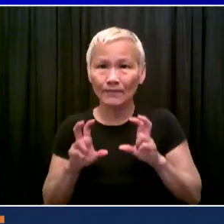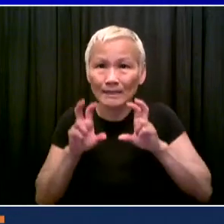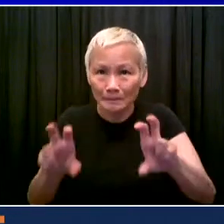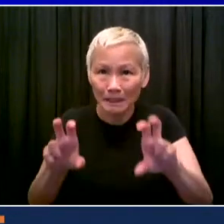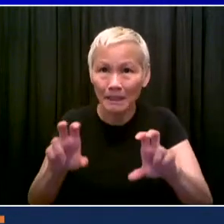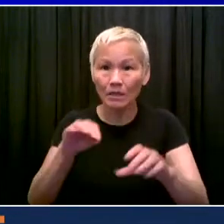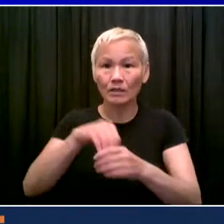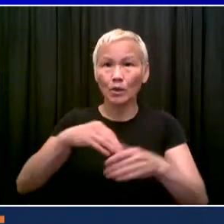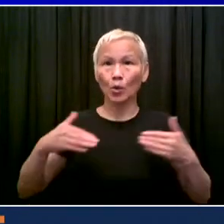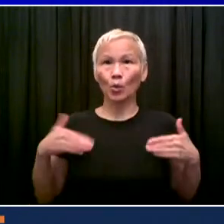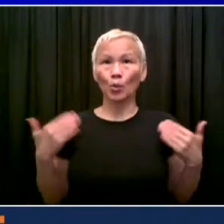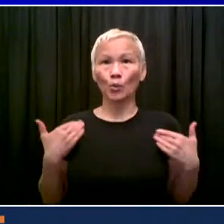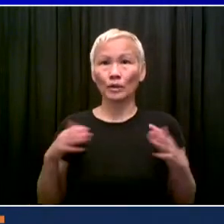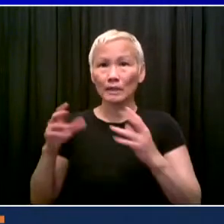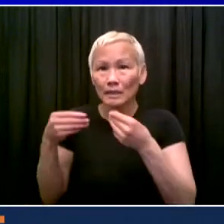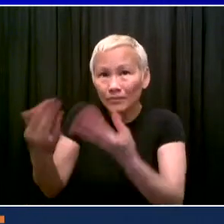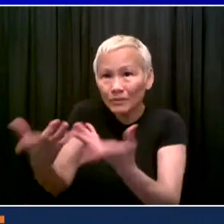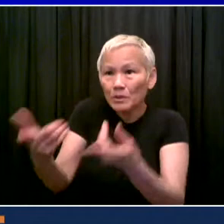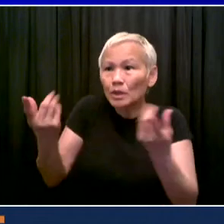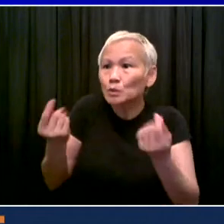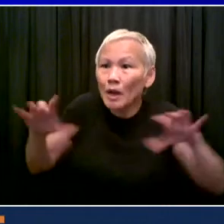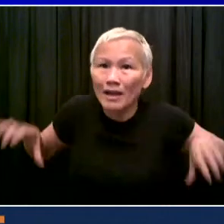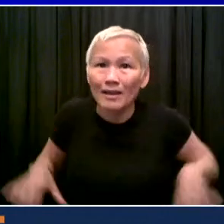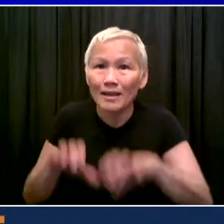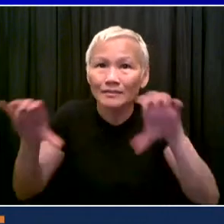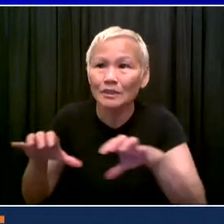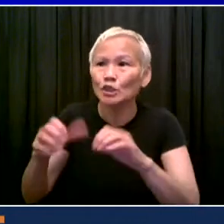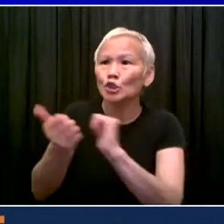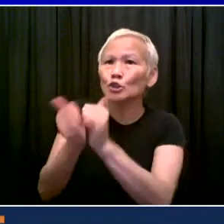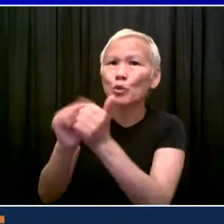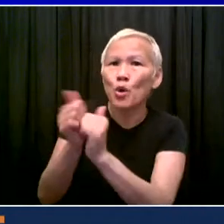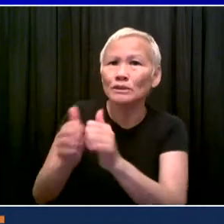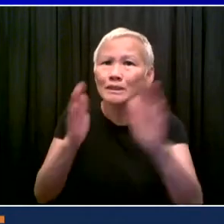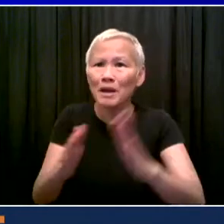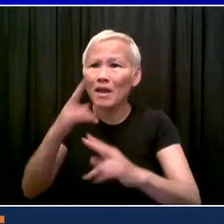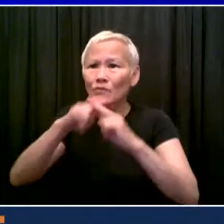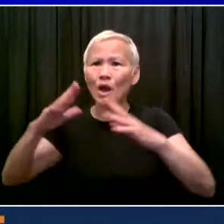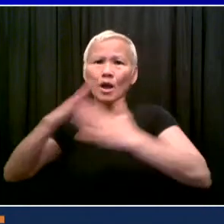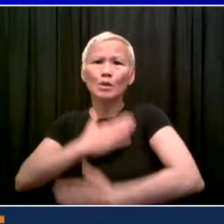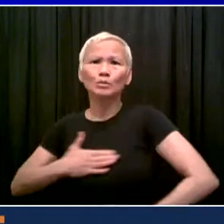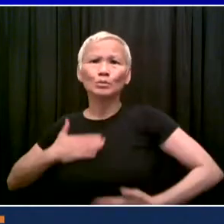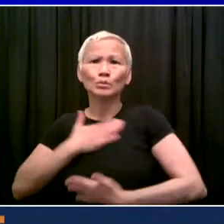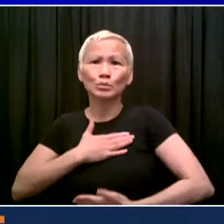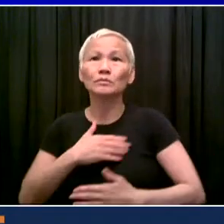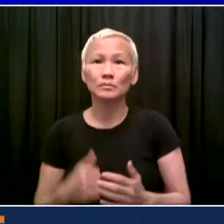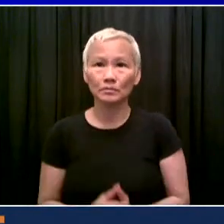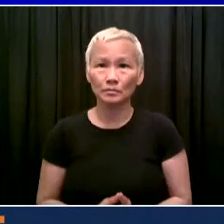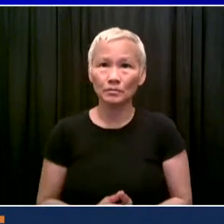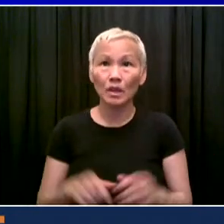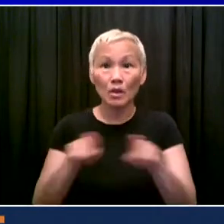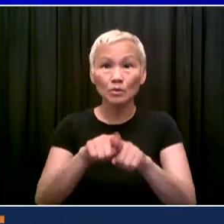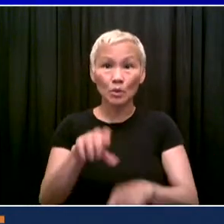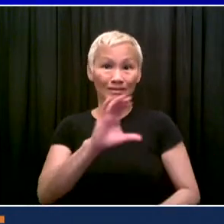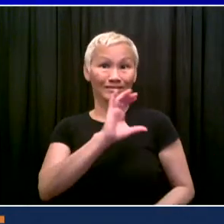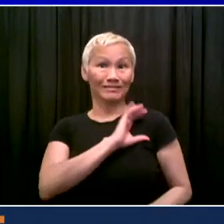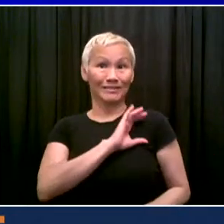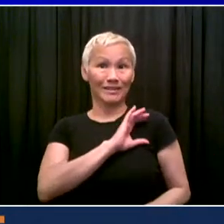COMMUNITY INVESTMENTS. THE COMMISSIONER LOVES THE INVESTMENT IN YOUTH SPORTS AND RECREATION.